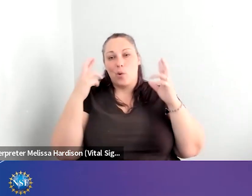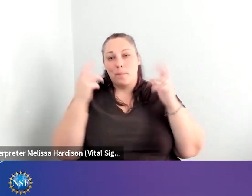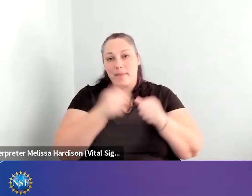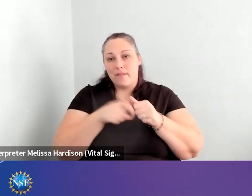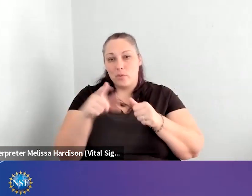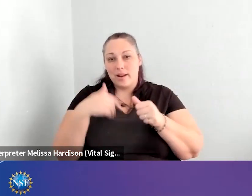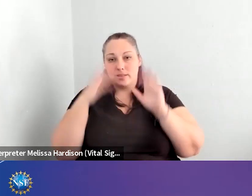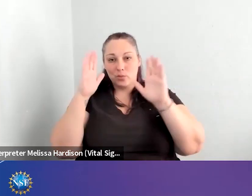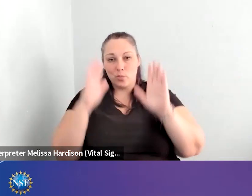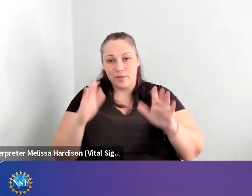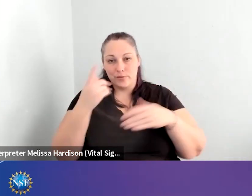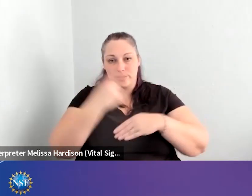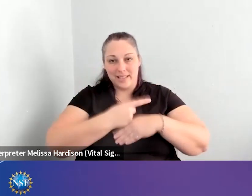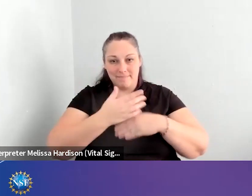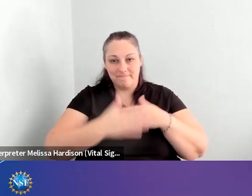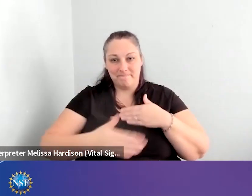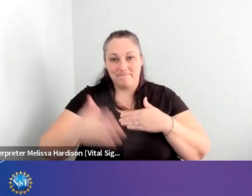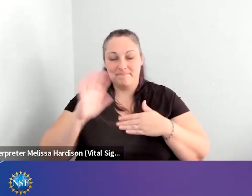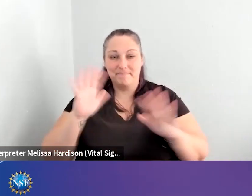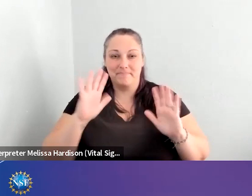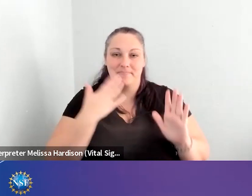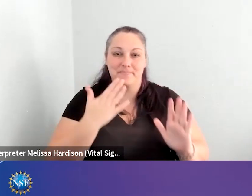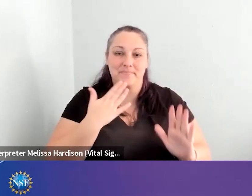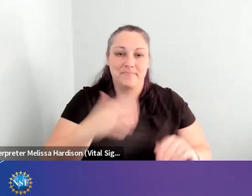Alright. Thank you very much.